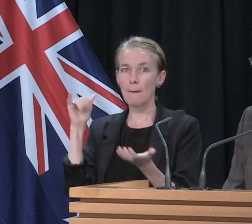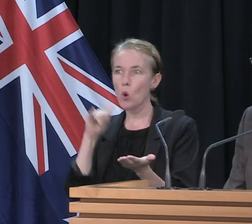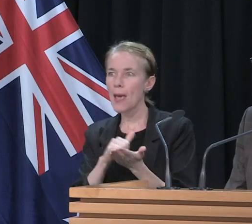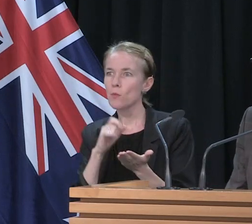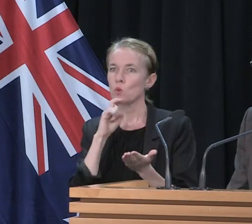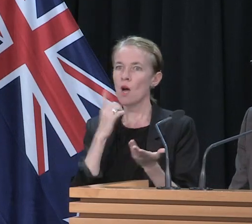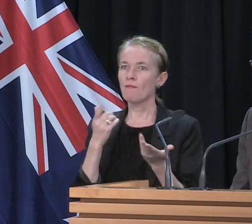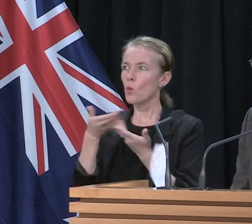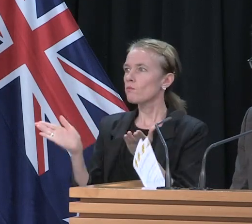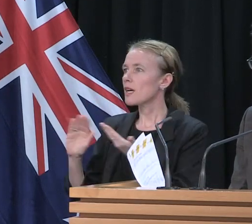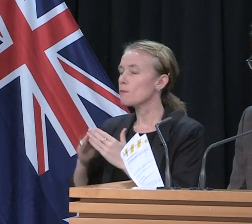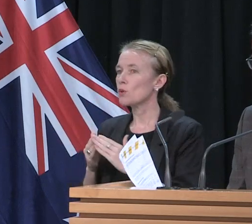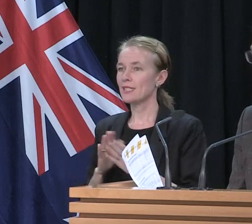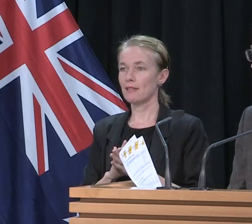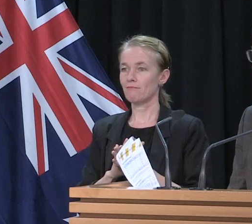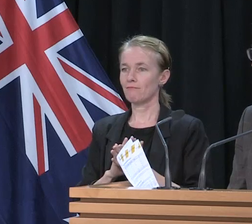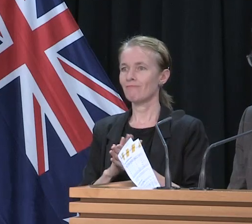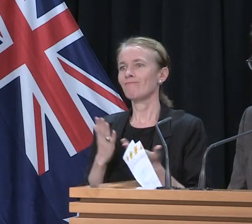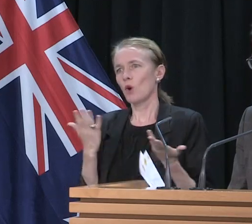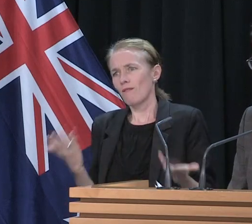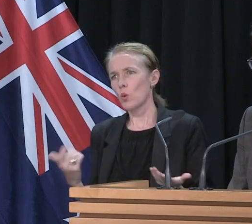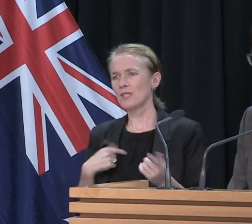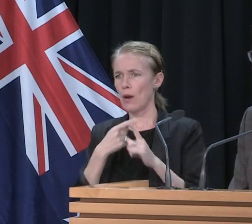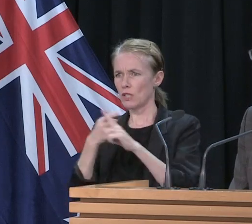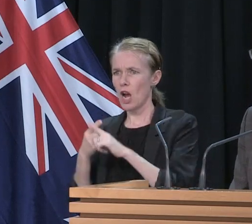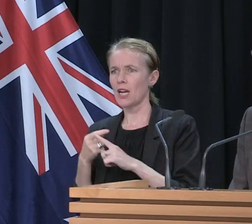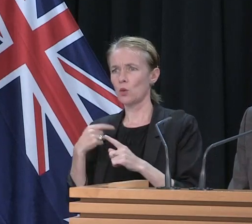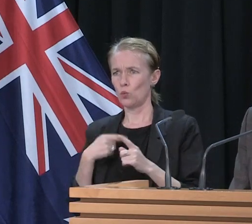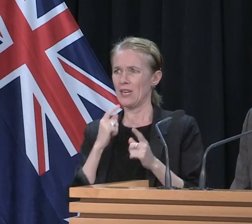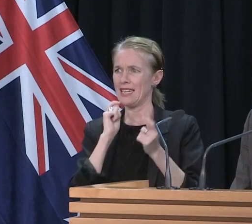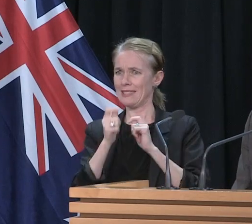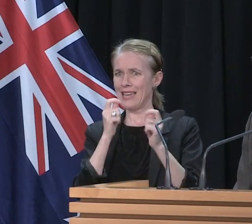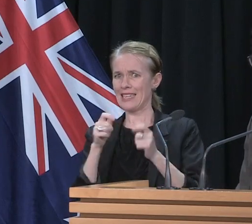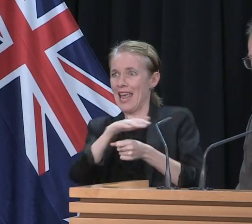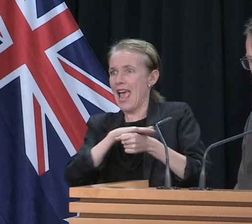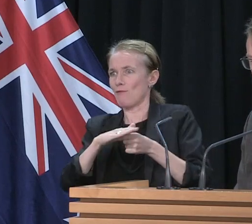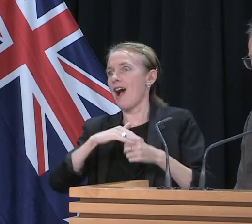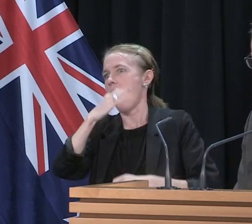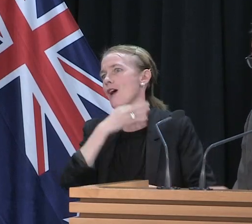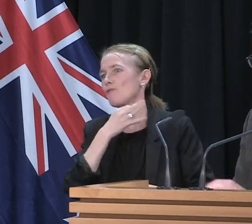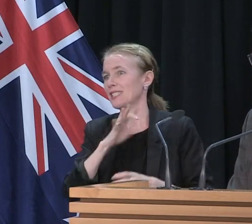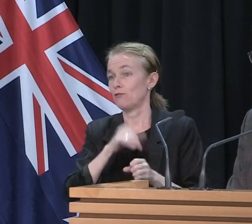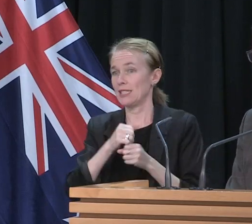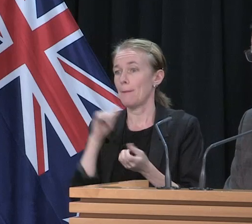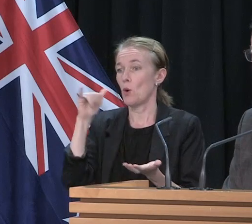want to focus on those who are more likely to show up a positive result because that's